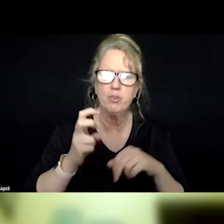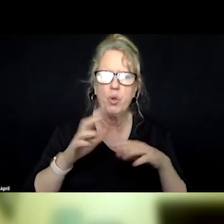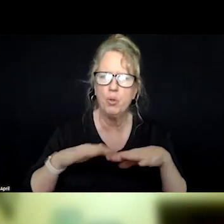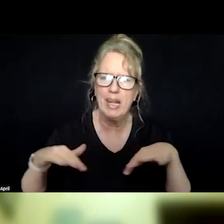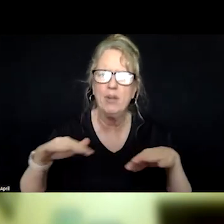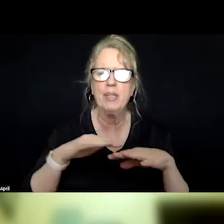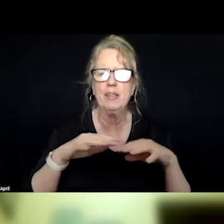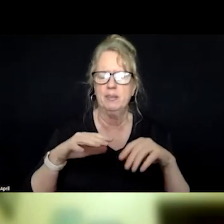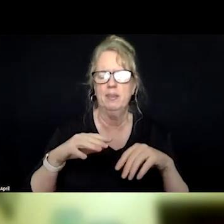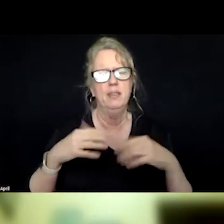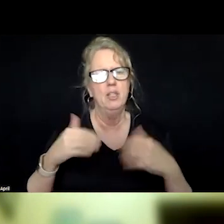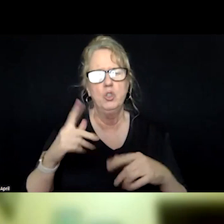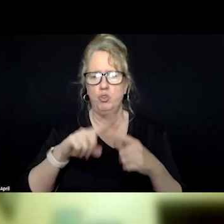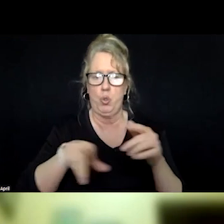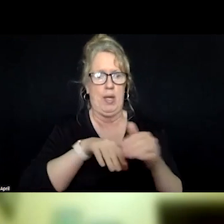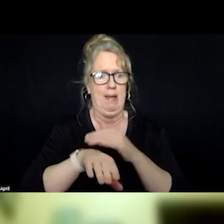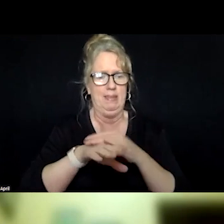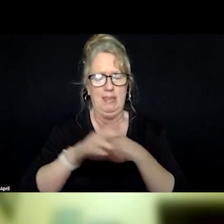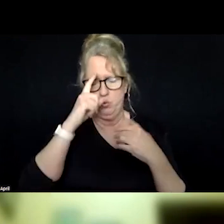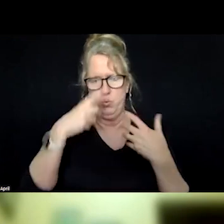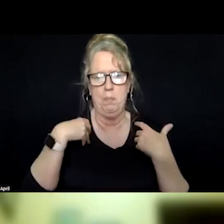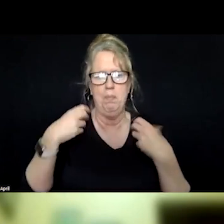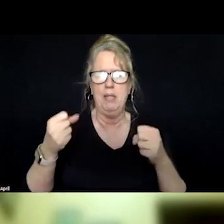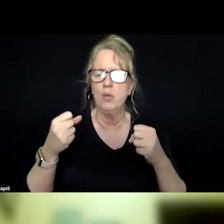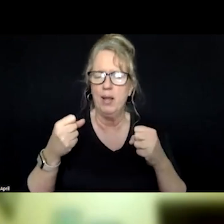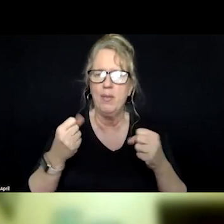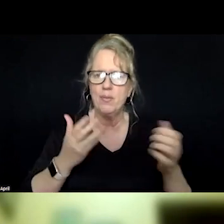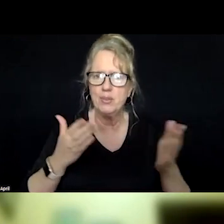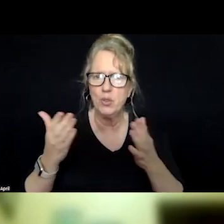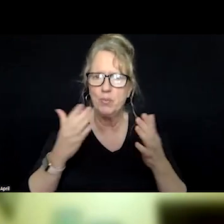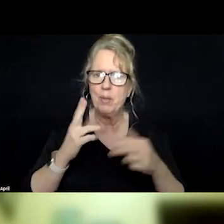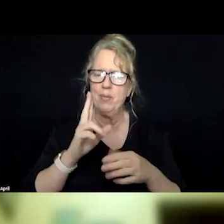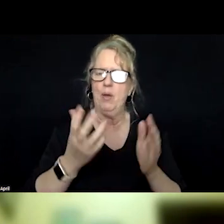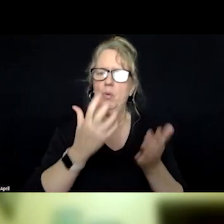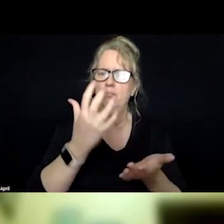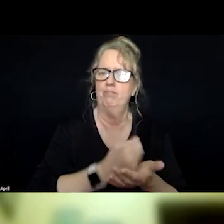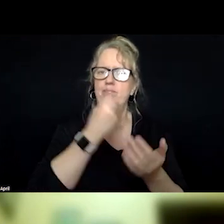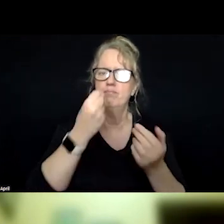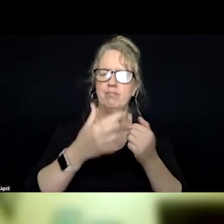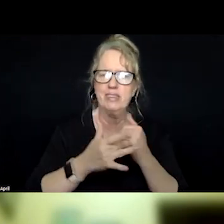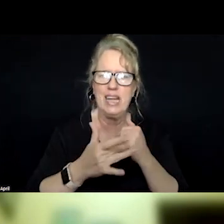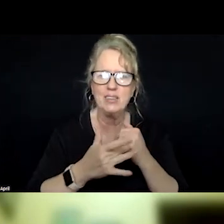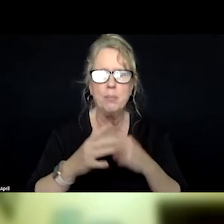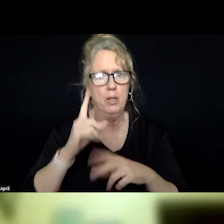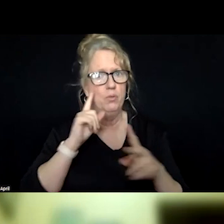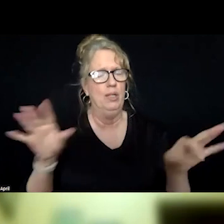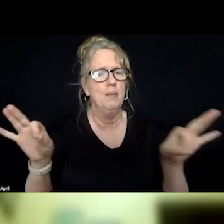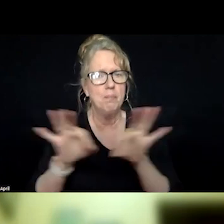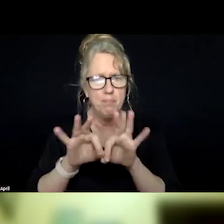SO ACCESS TO HEALTHCARE SERVICES THAT USE TECHNOLOGIES ARE VITAL